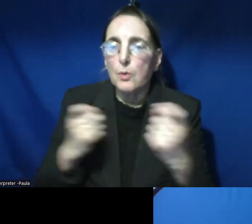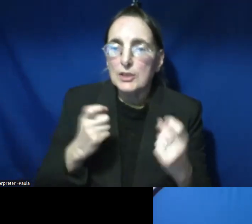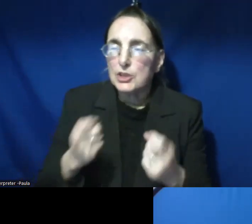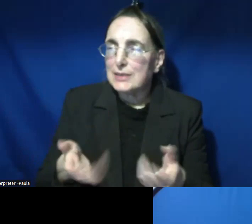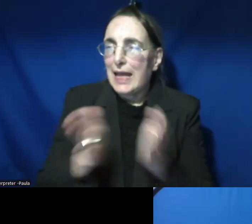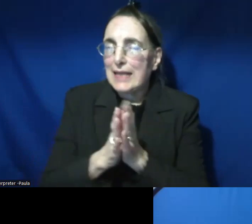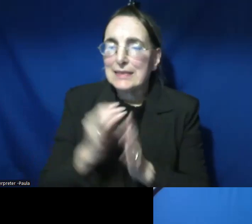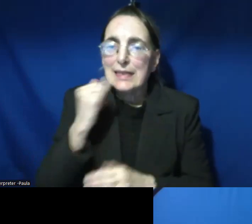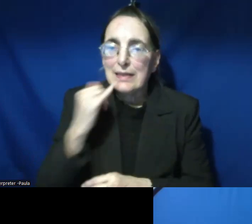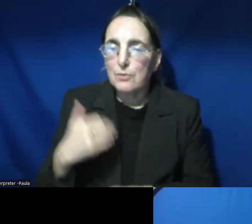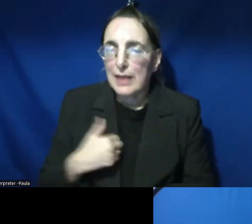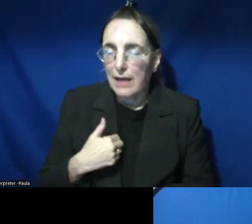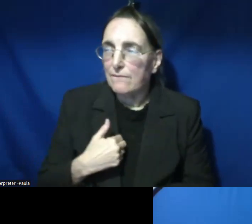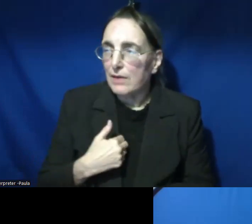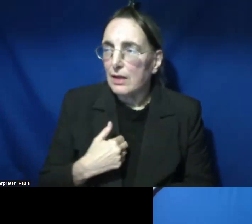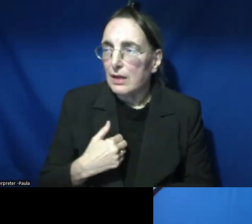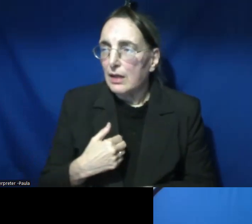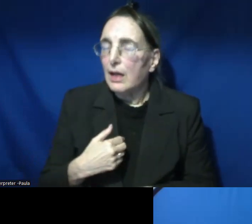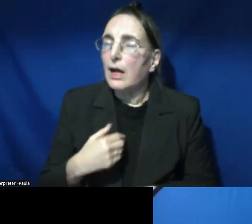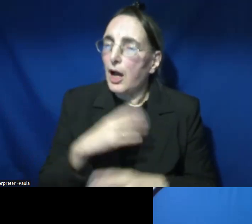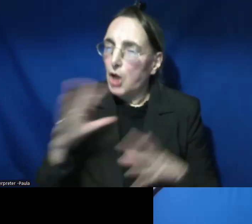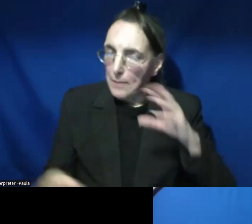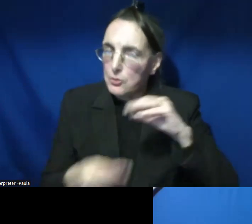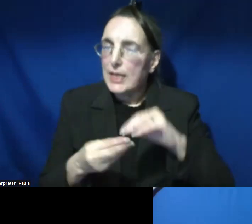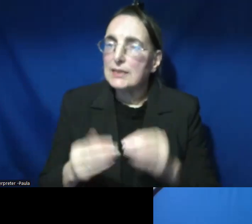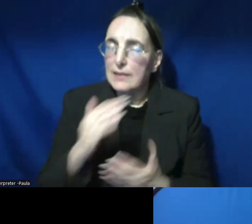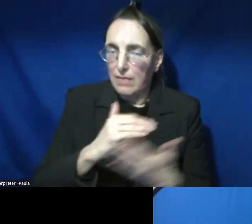we had a comprehensive list of states that have approved